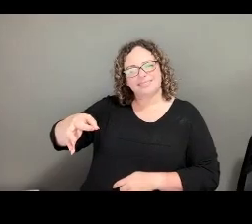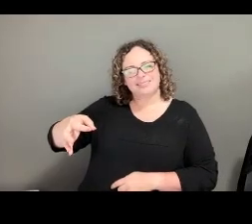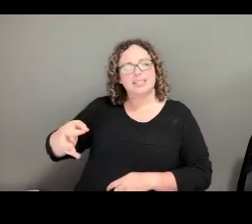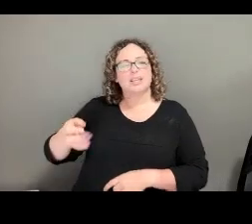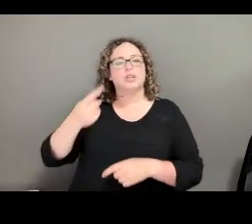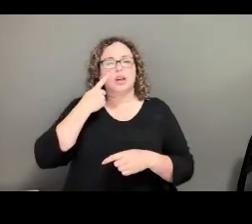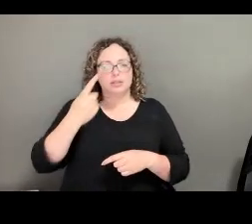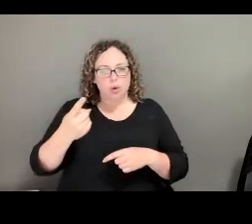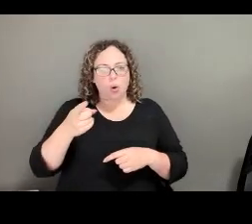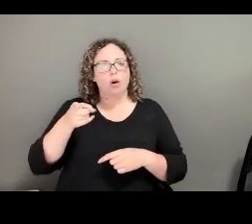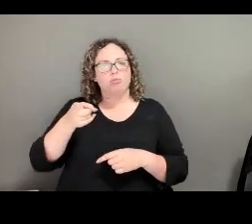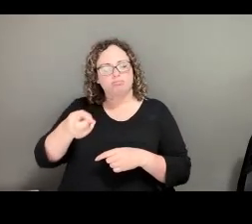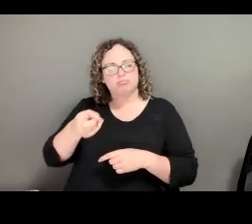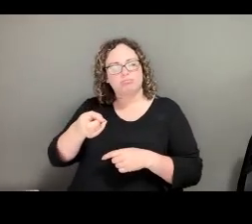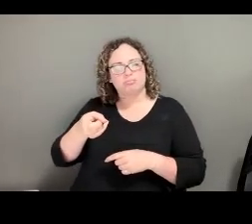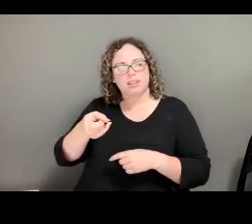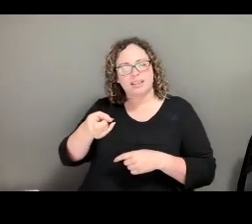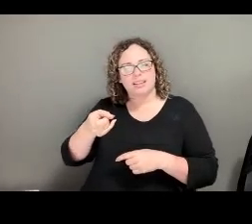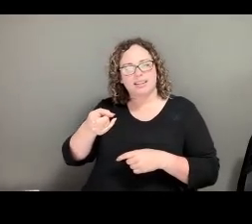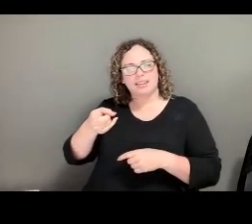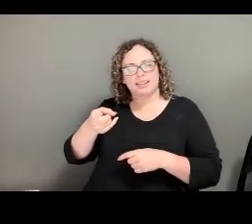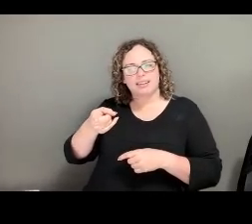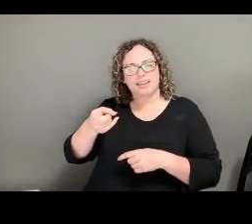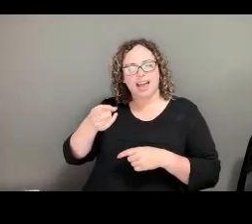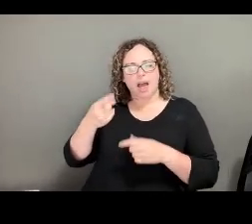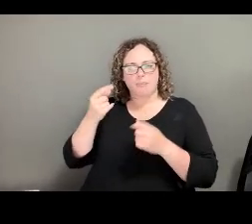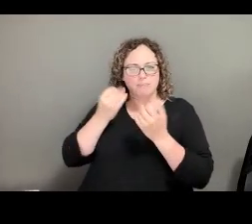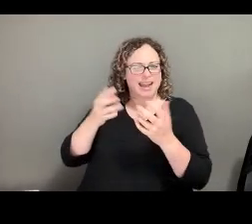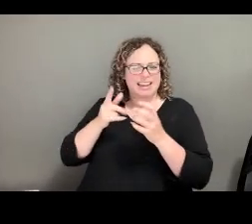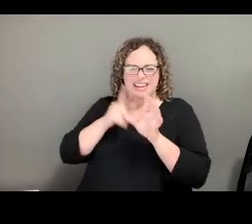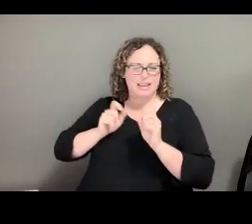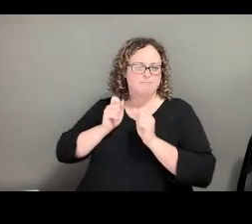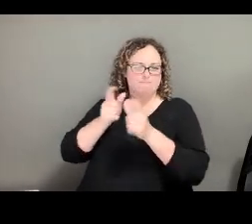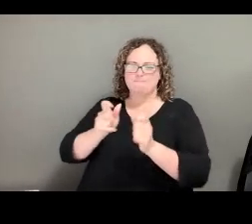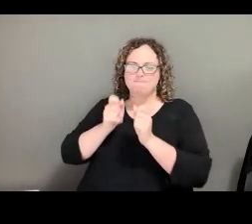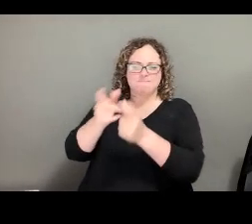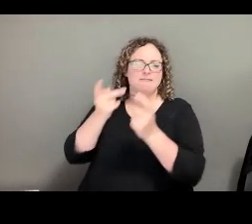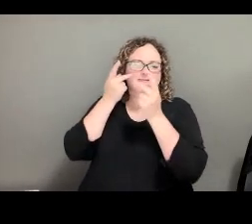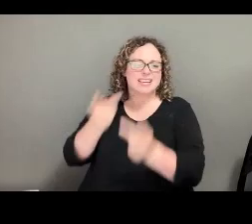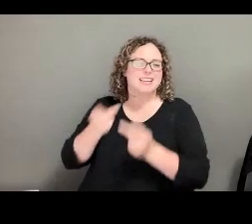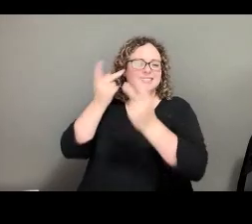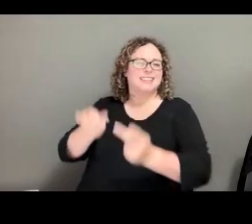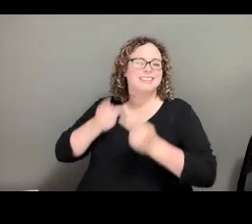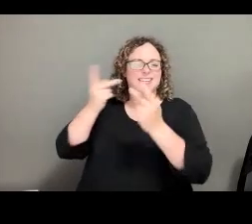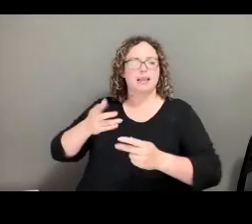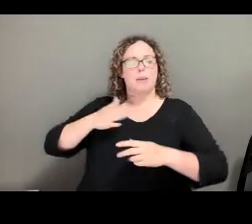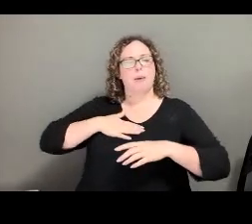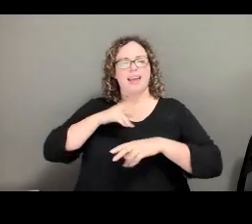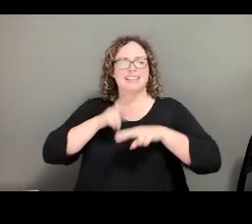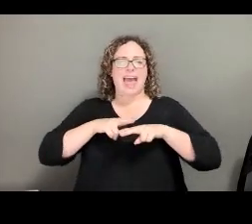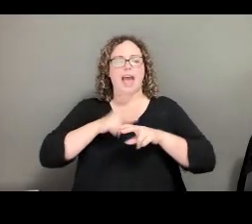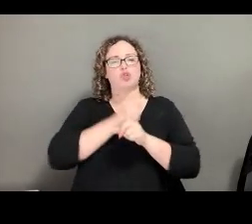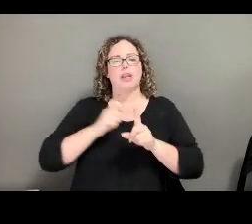and I spent quite a few years going there on holidays as well. And my dad, who's a GP, was doing my, there next slide plays.